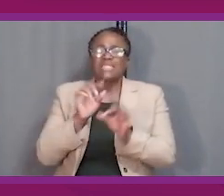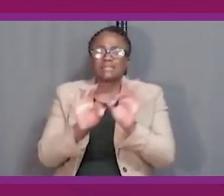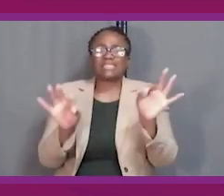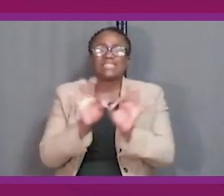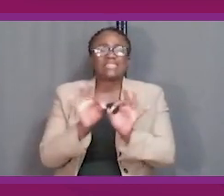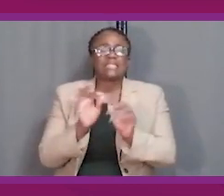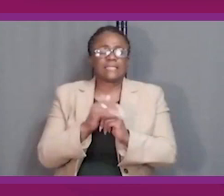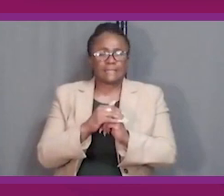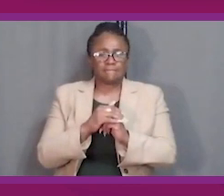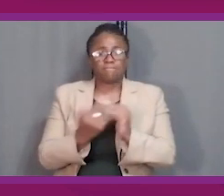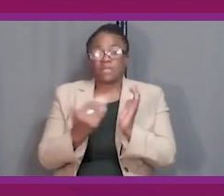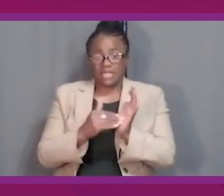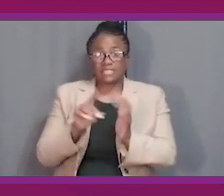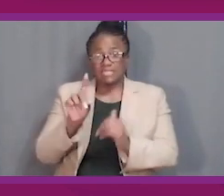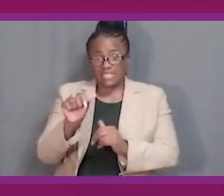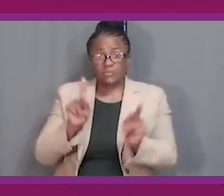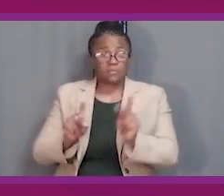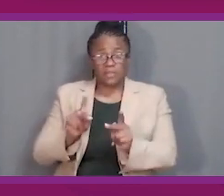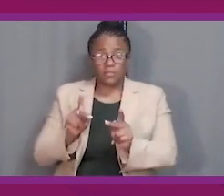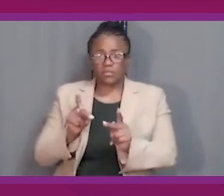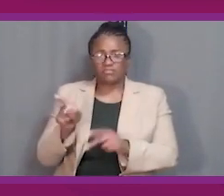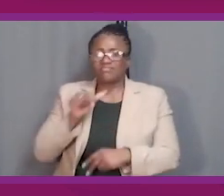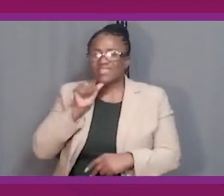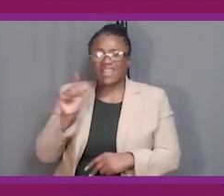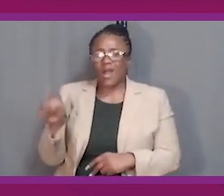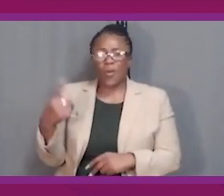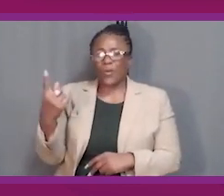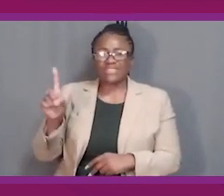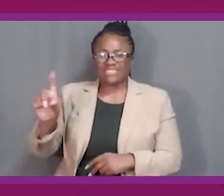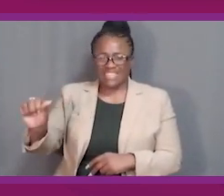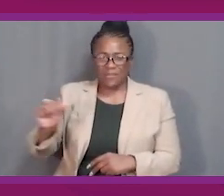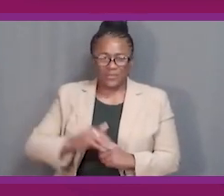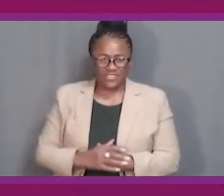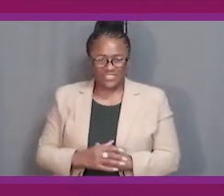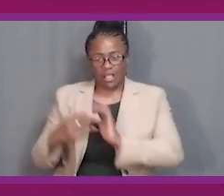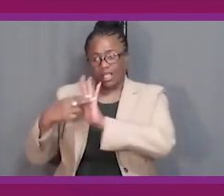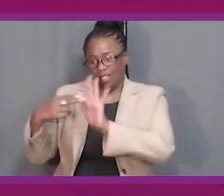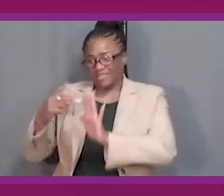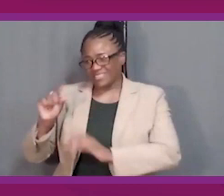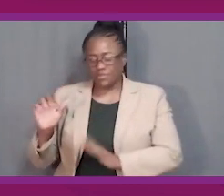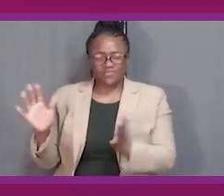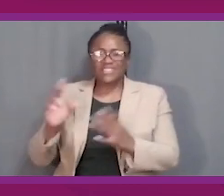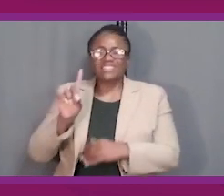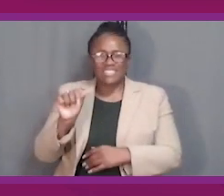so disability justice, that needs to happen of course. And Susan, having disability organizations